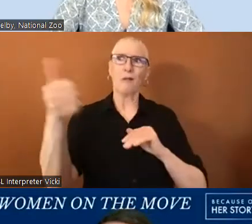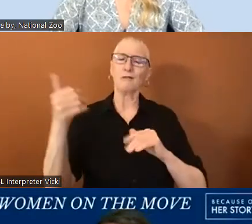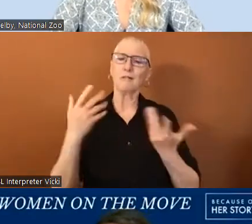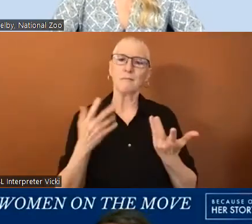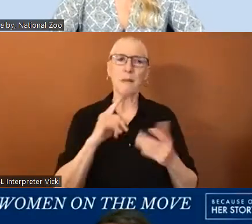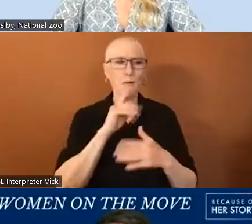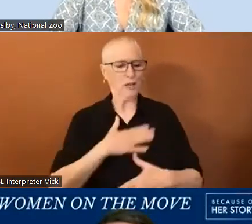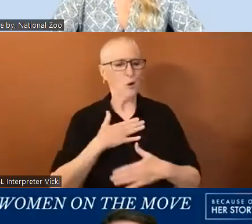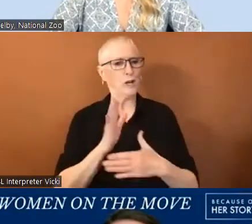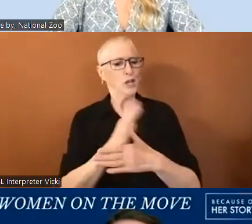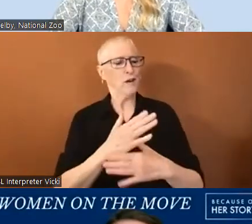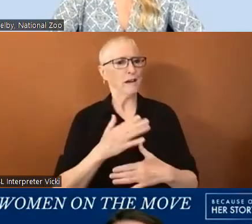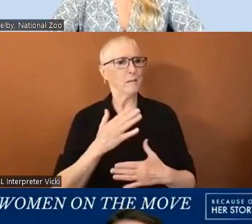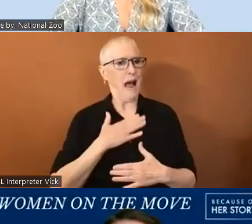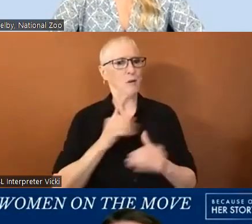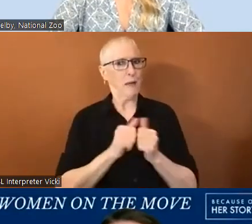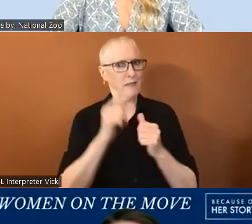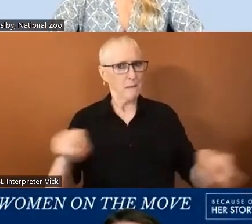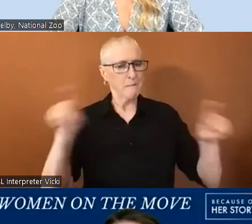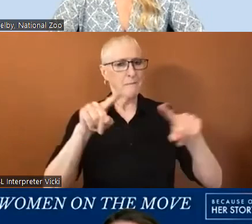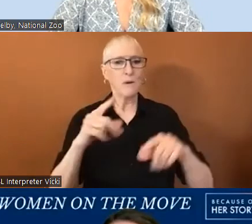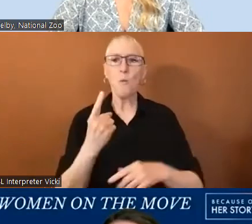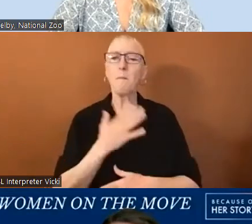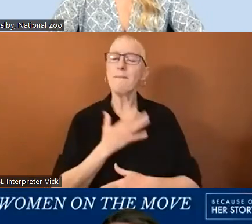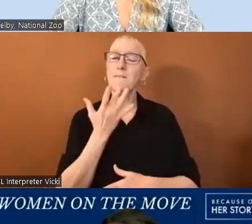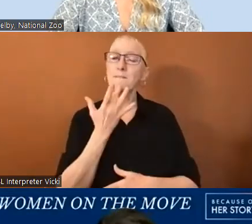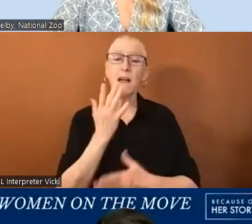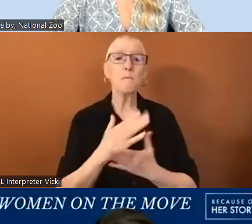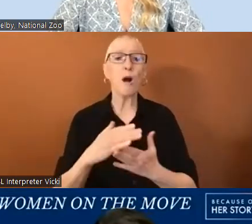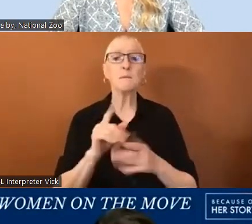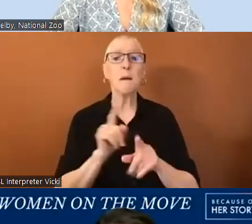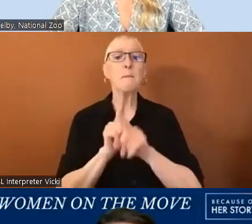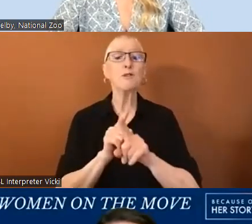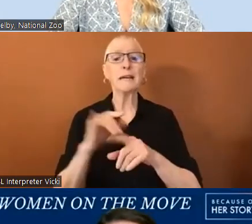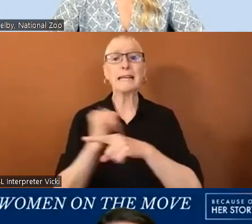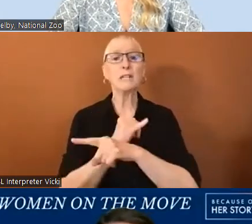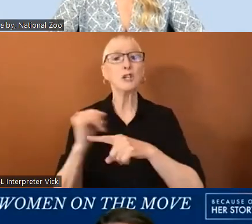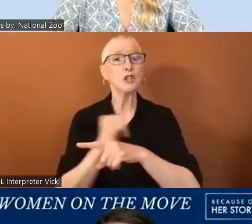sharing that with them. One of my favorite parts about kind of mentoring interns is you know